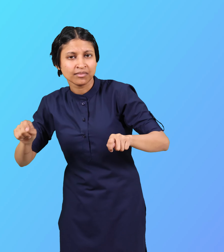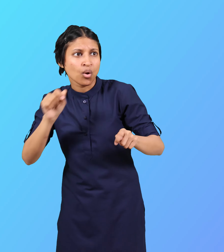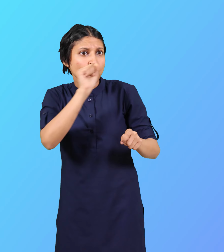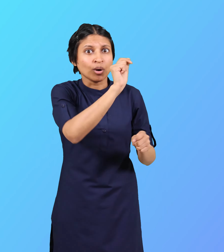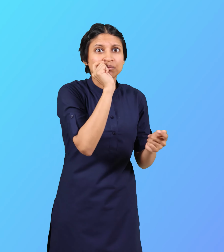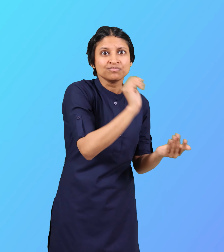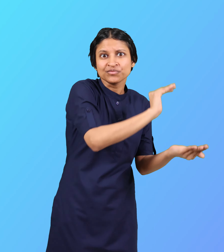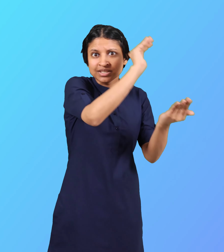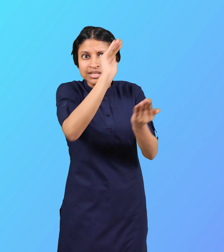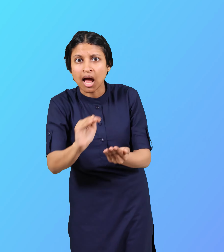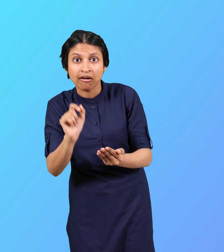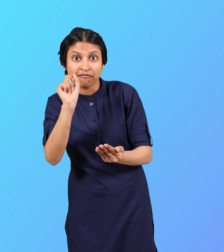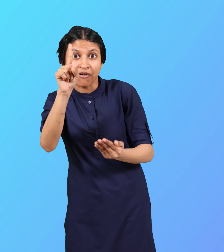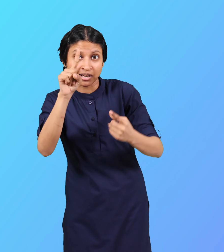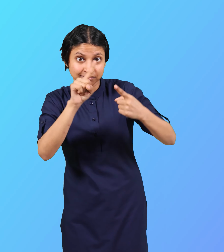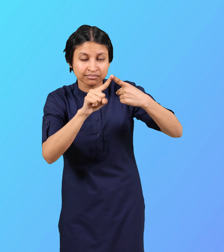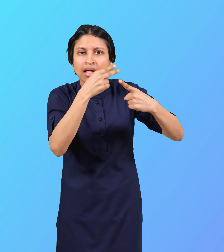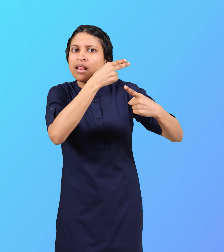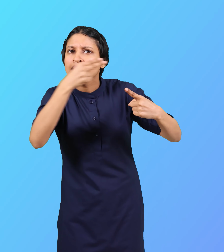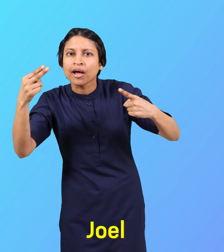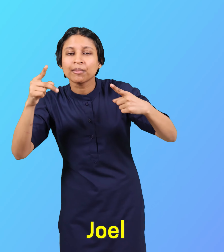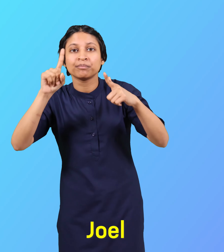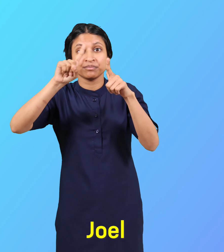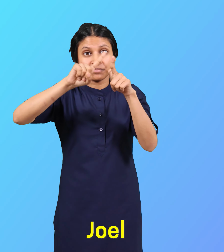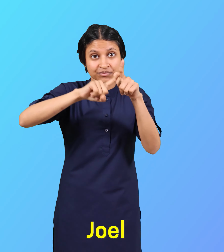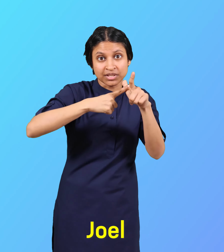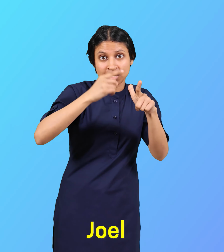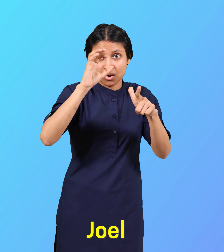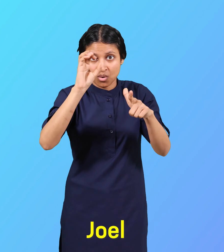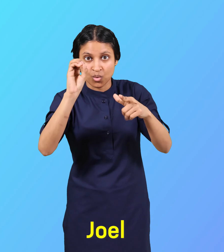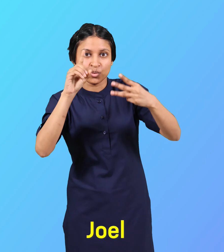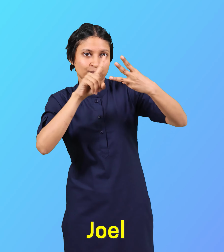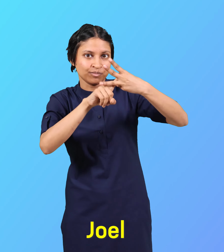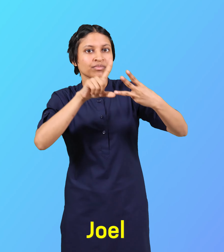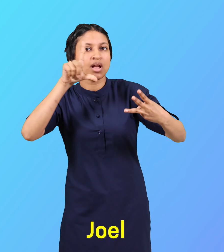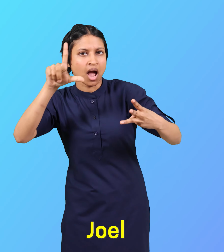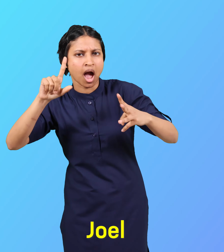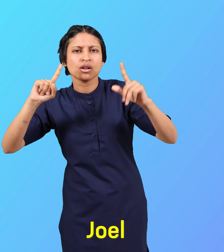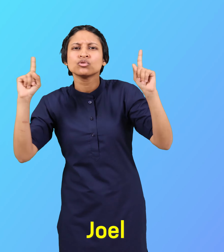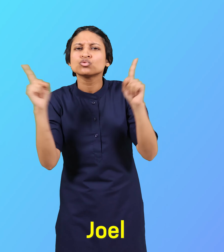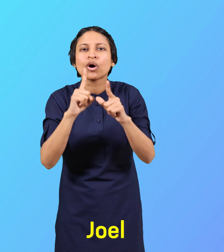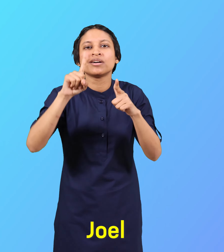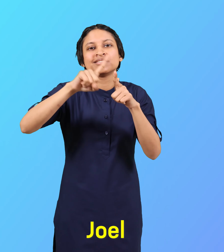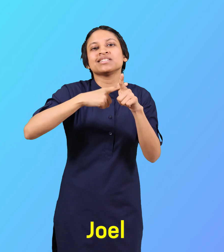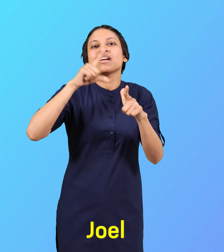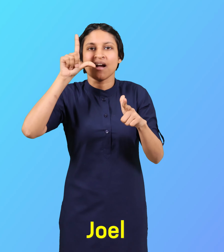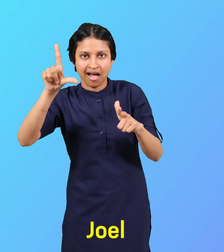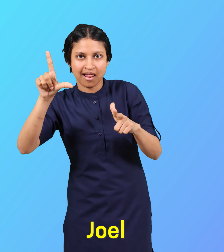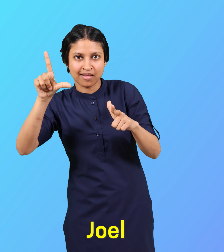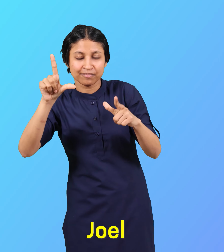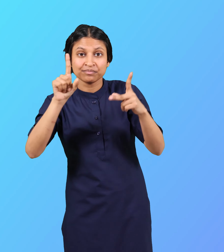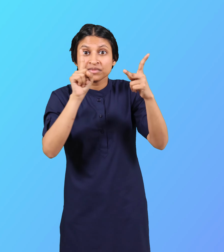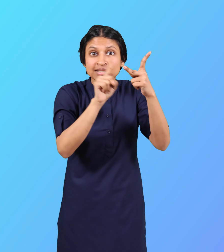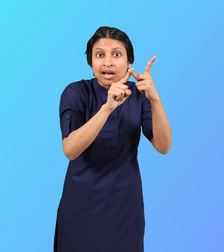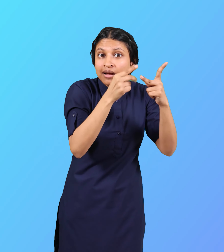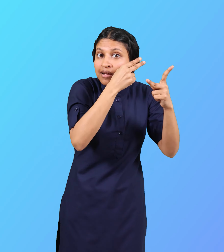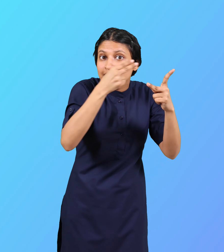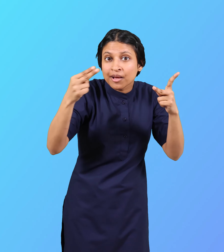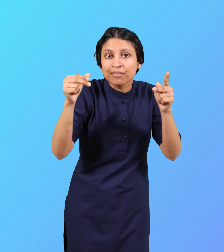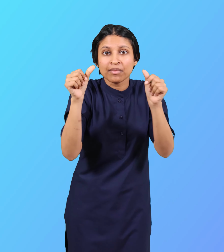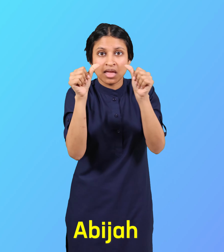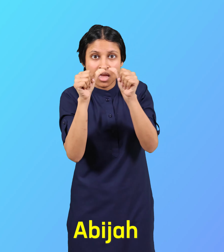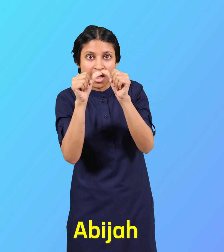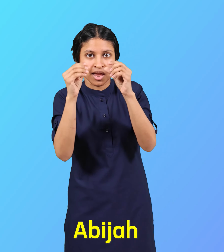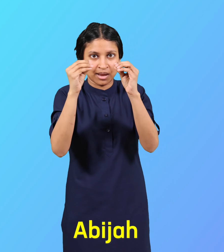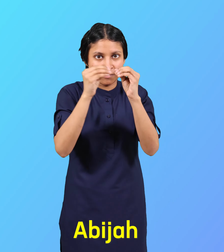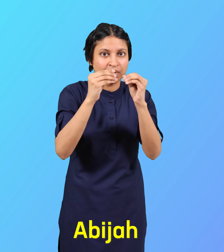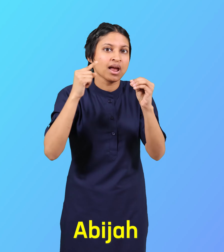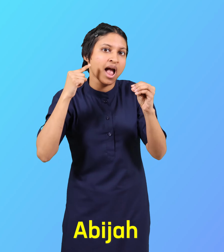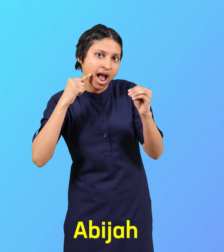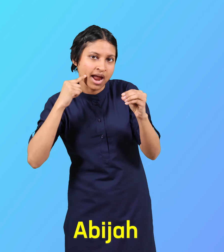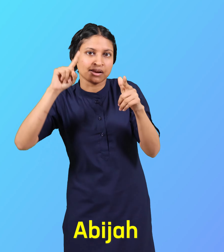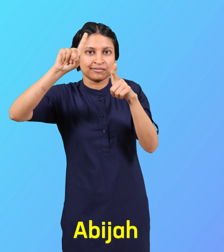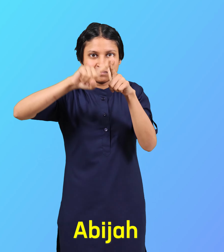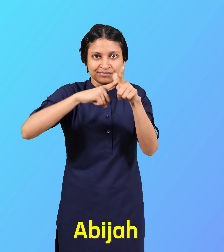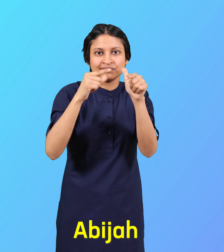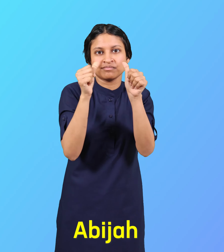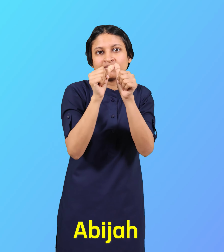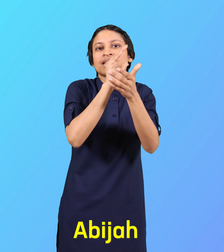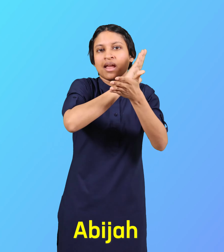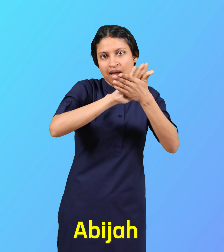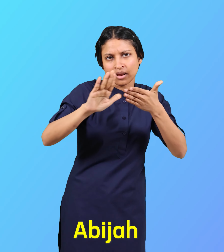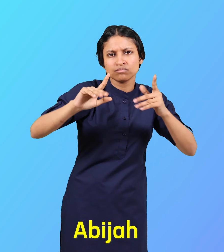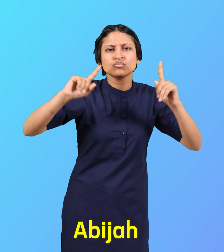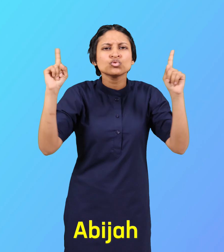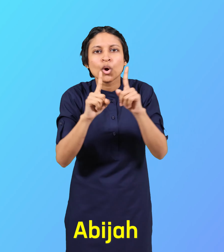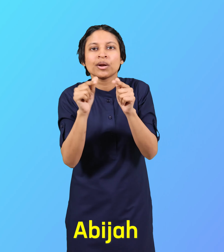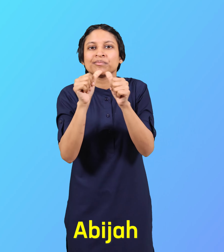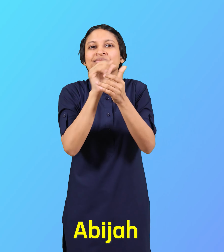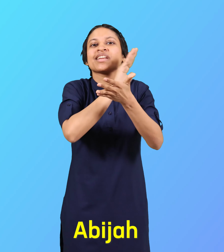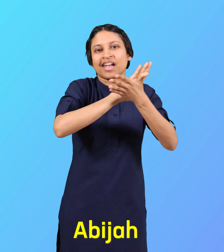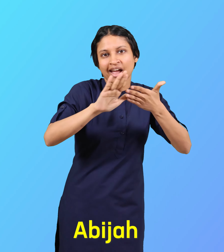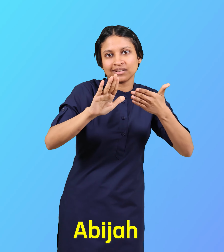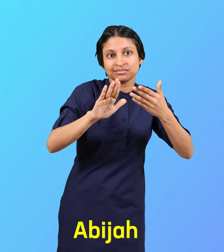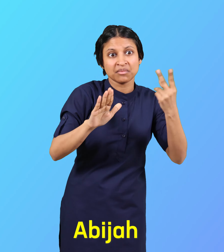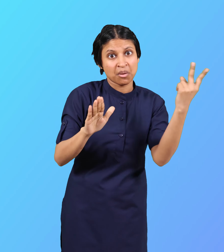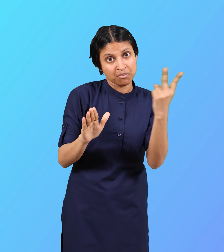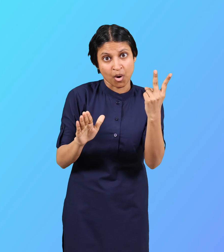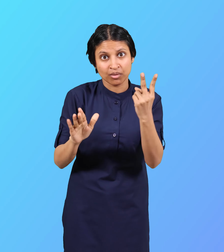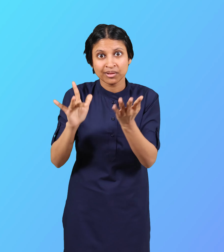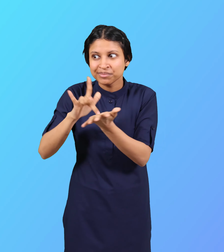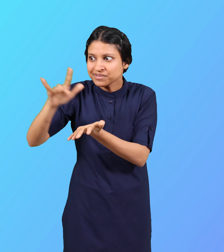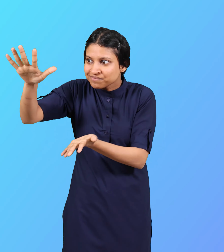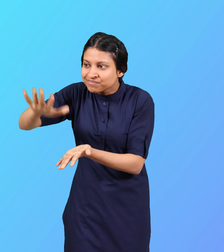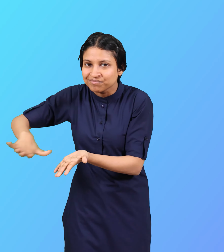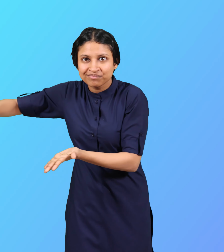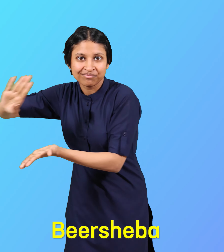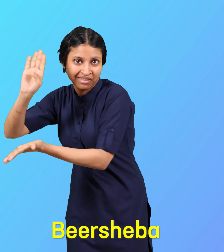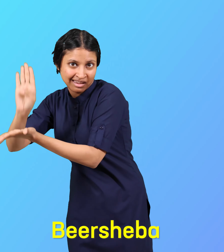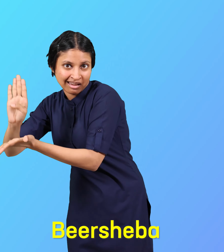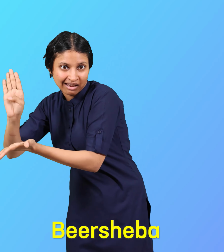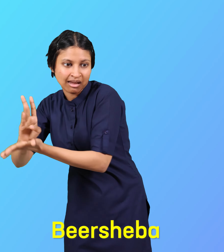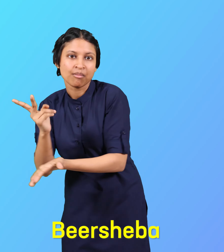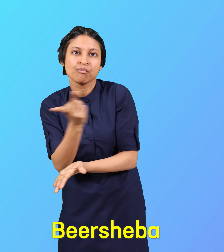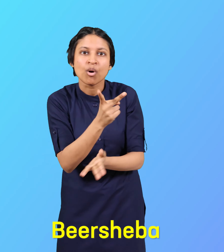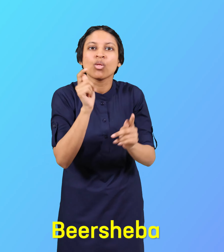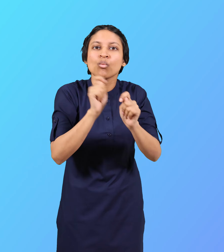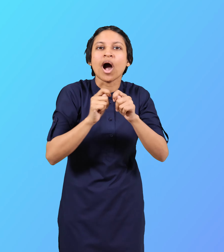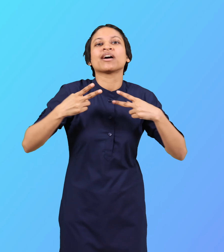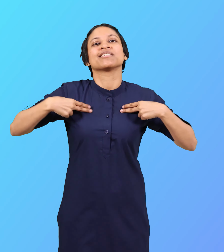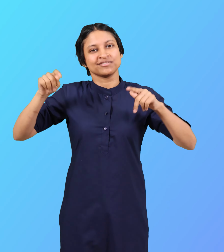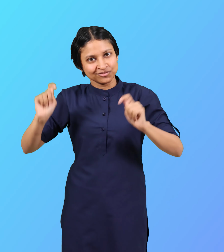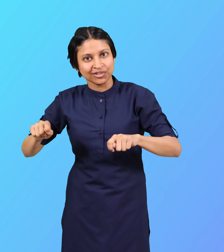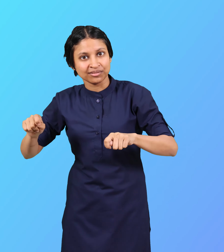Samuel’s first son was named Joel. His second son was named Abijah. Joel and Abijah were judges in Beersheba.